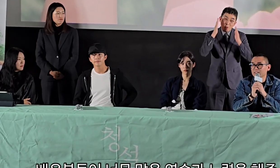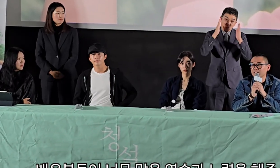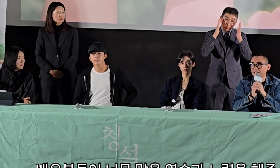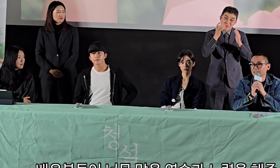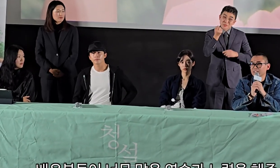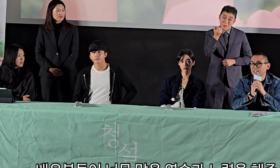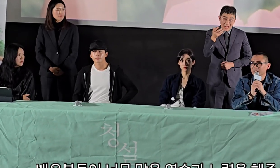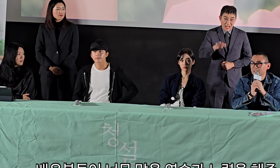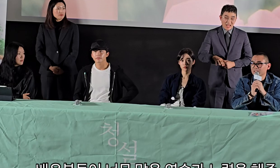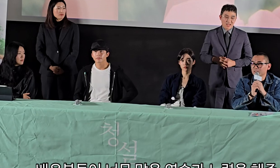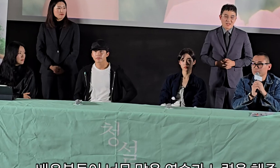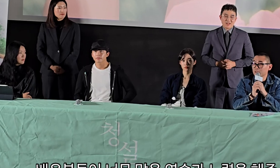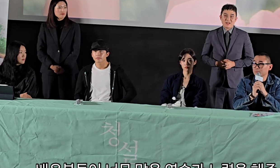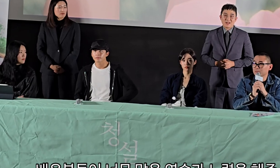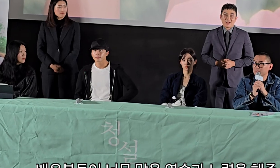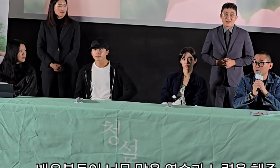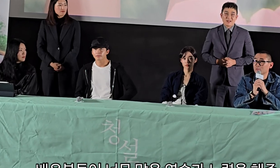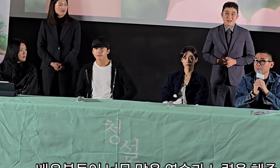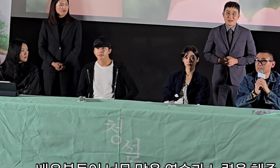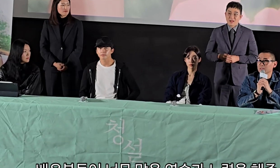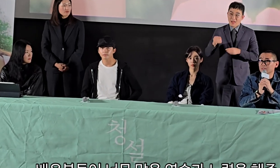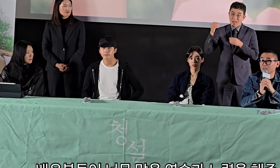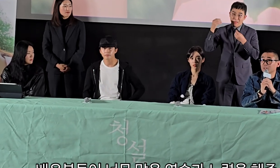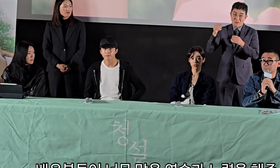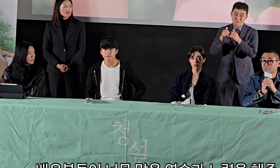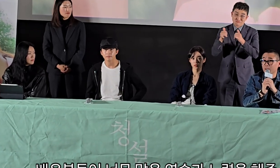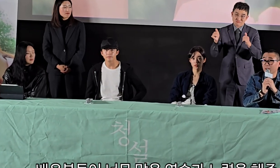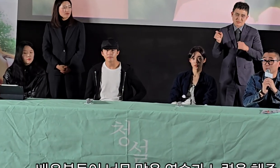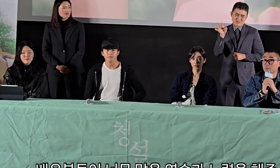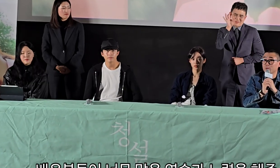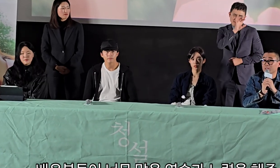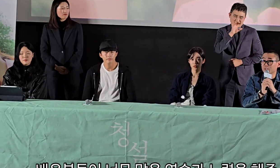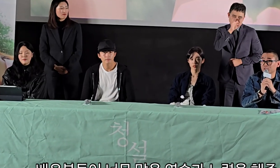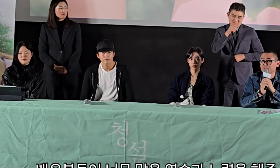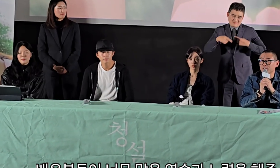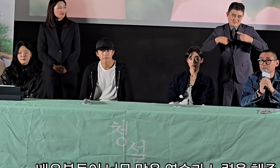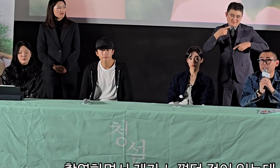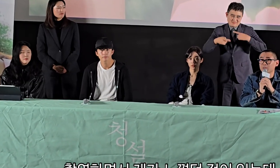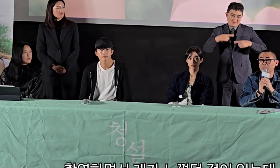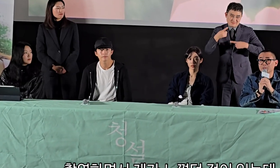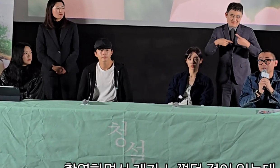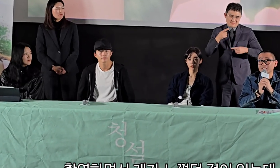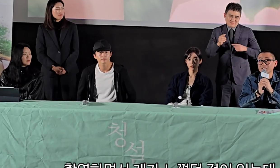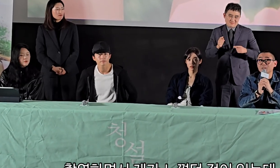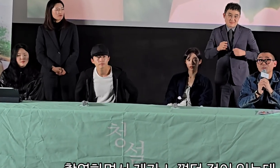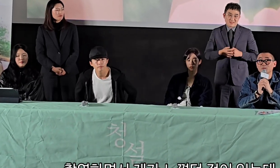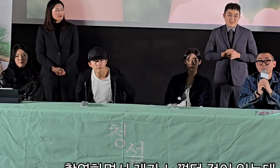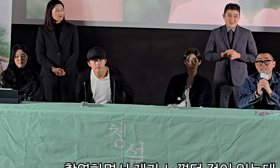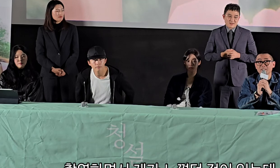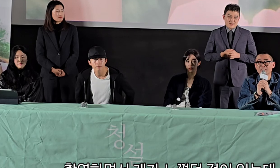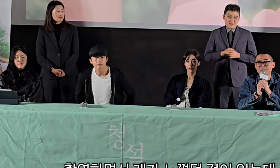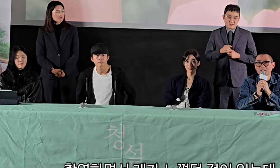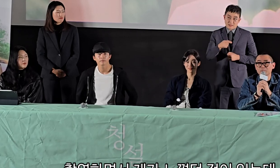the actors put in so much practice and effort that I felt something while filming.